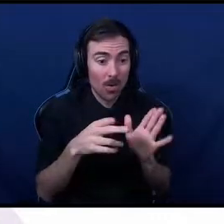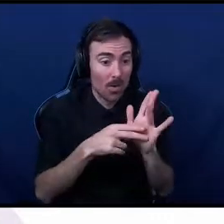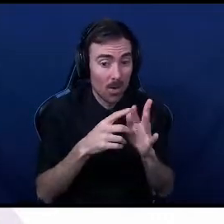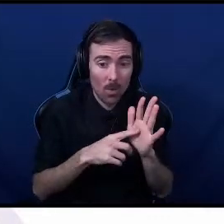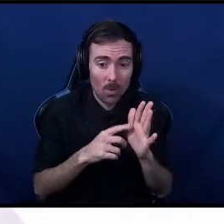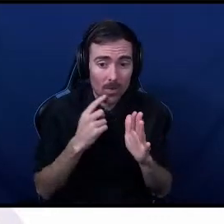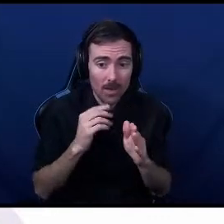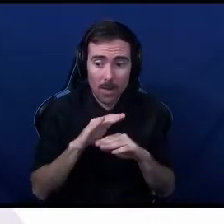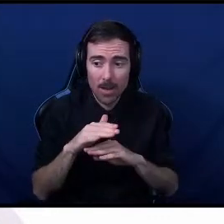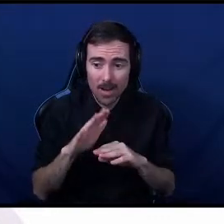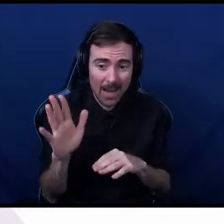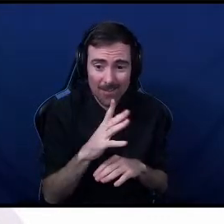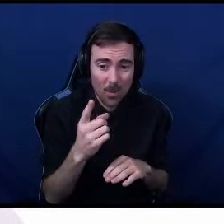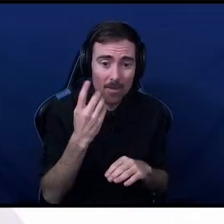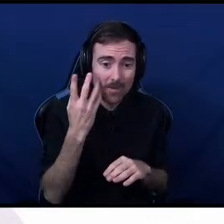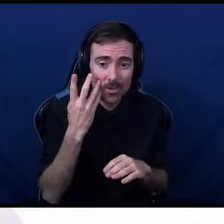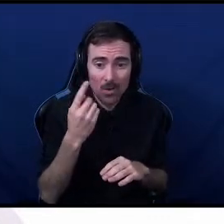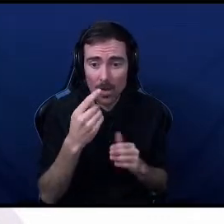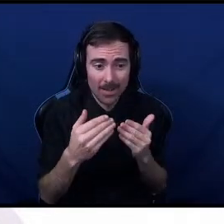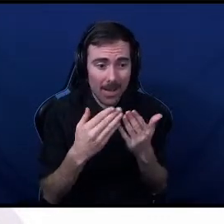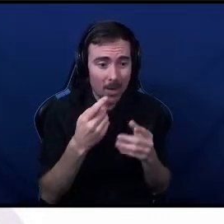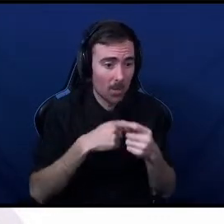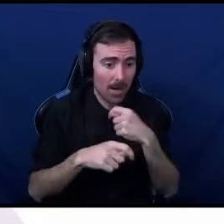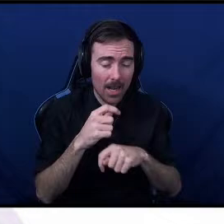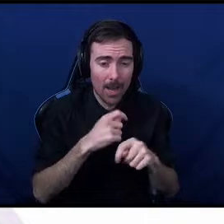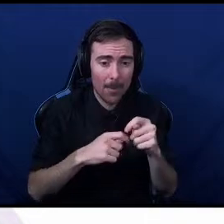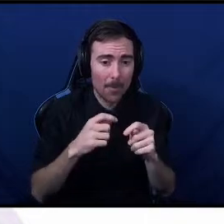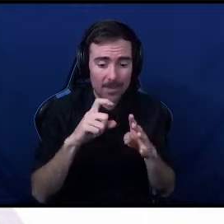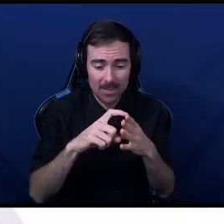know, whether it be arthritis from old age or something else,